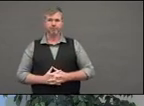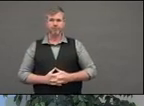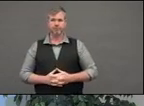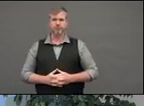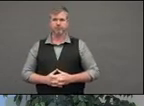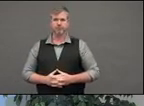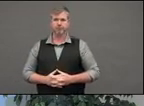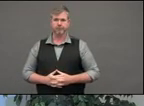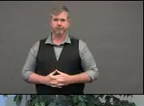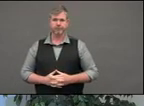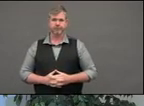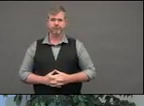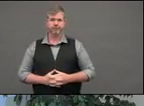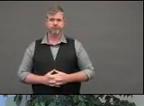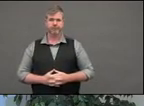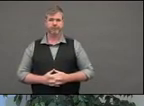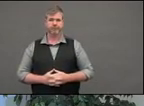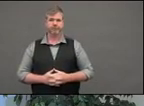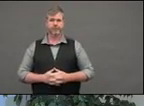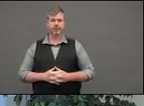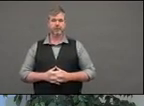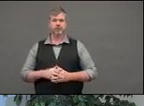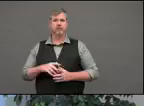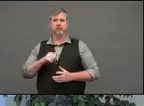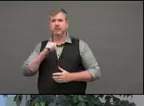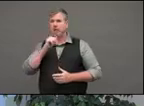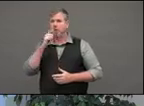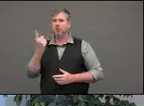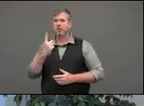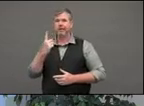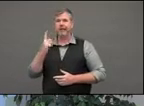sane we now have to wear our face covering and masks